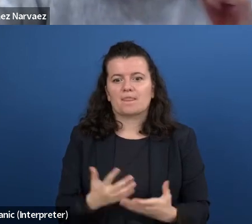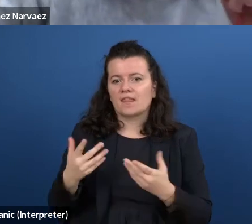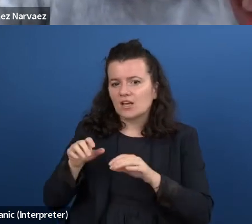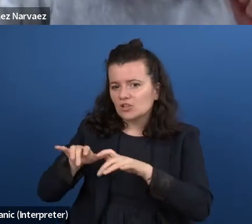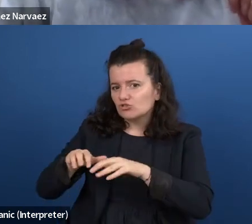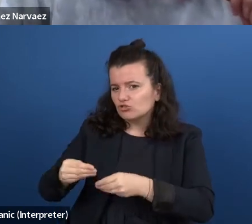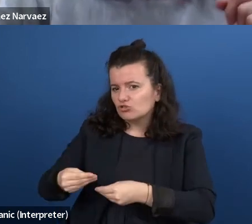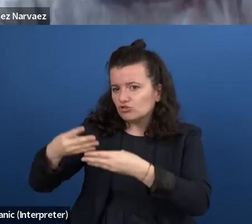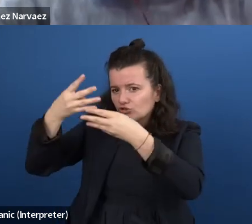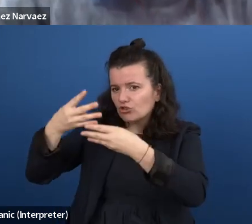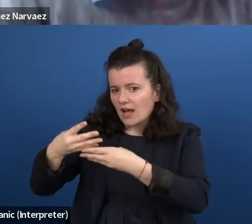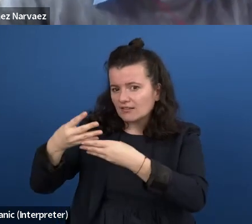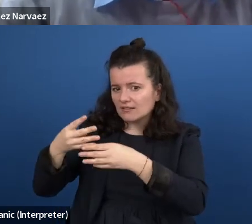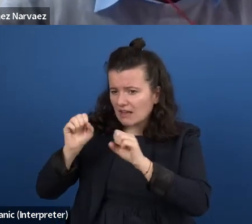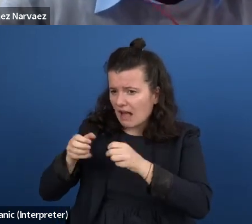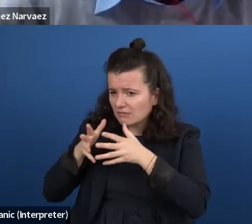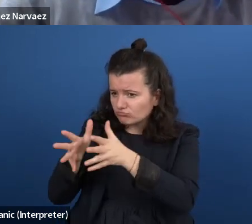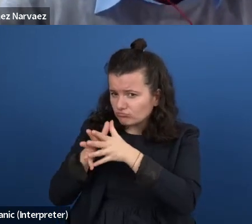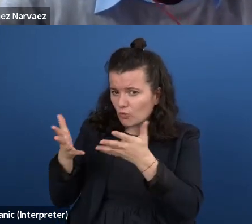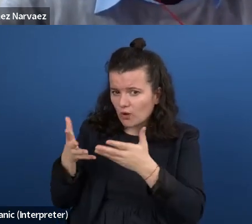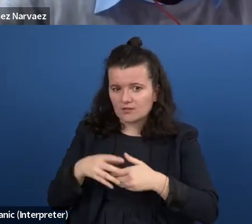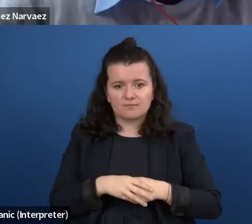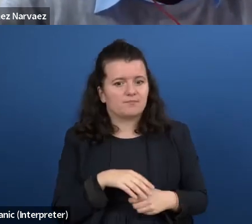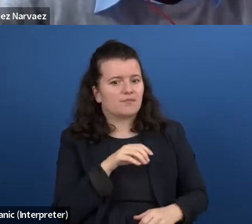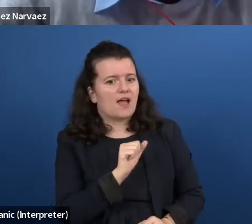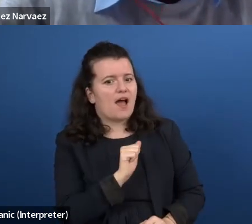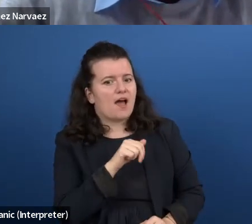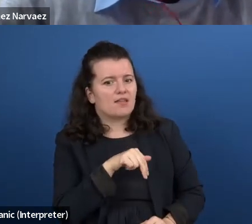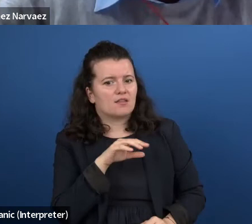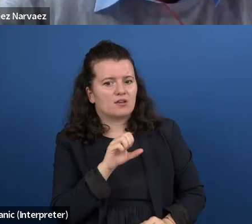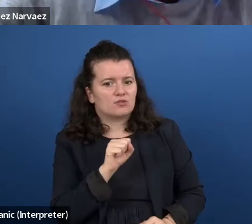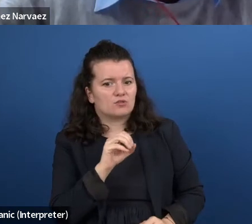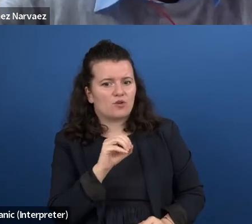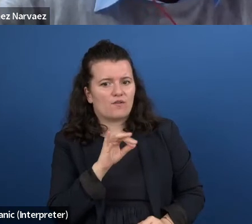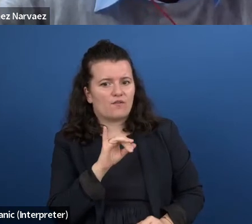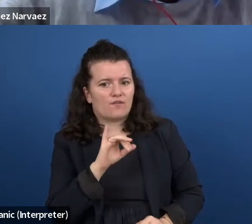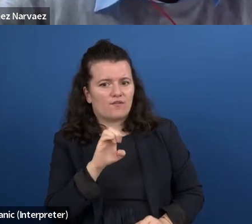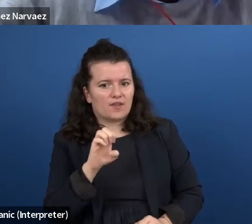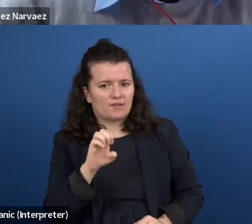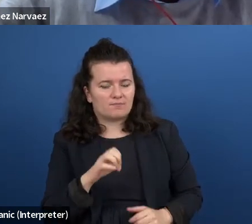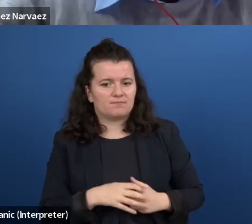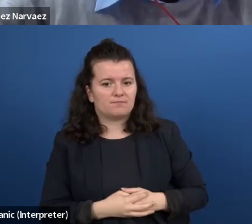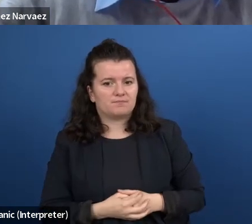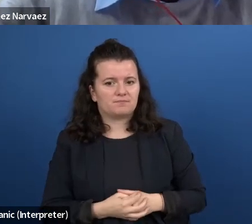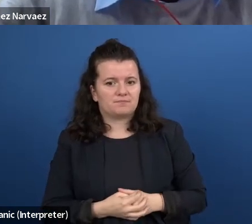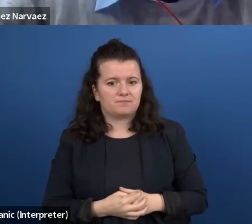We have two main questions, the first one for the first panel how we can make sure these international instruments